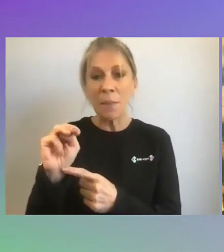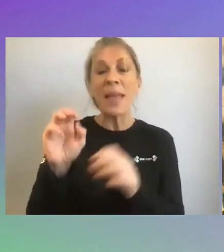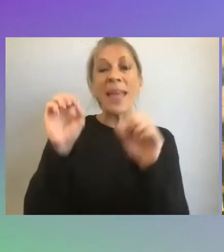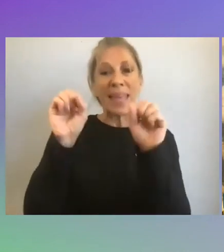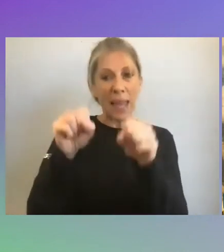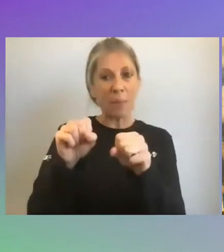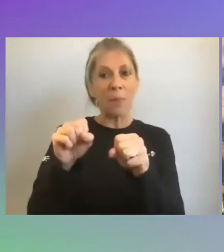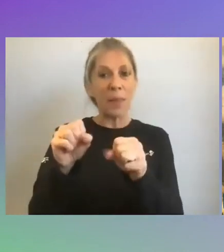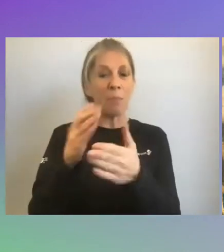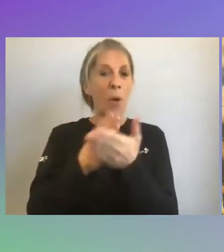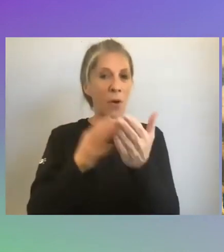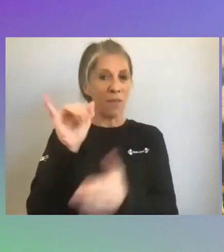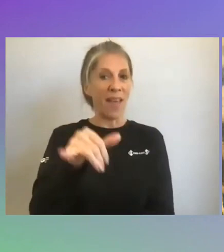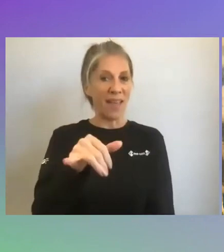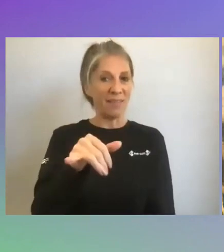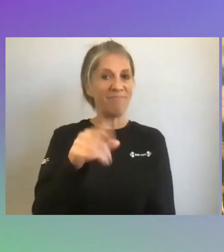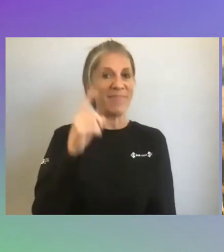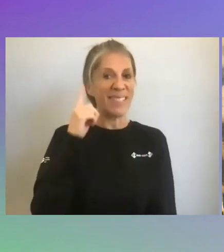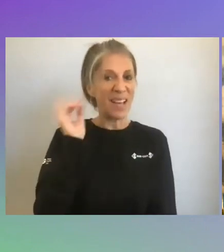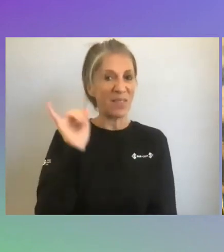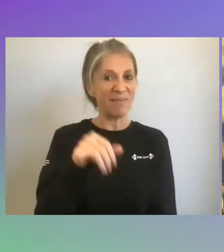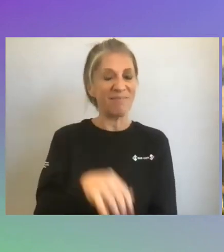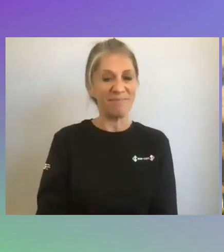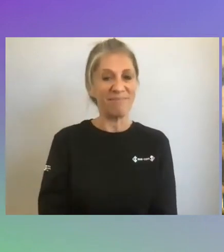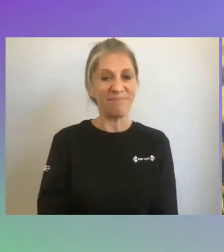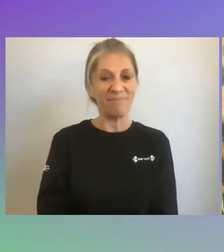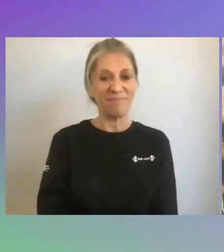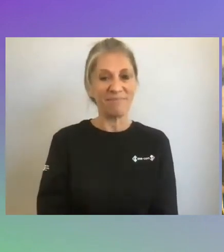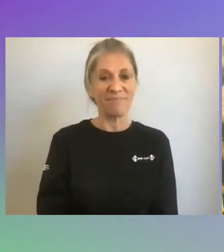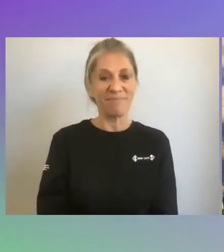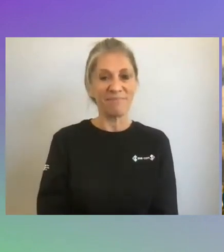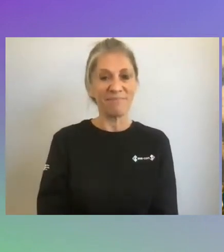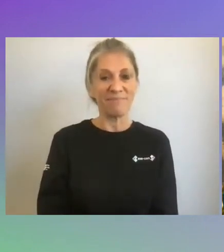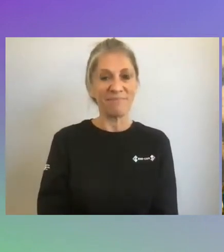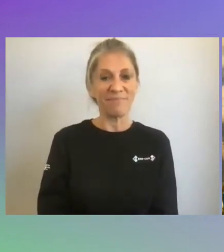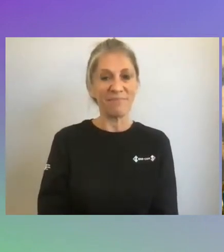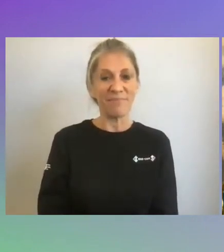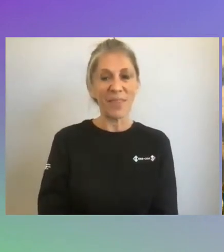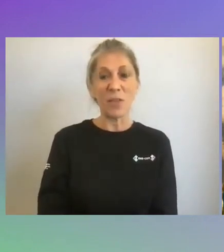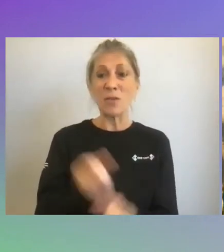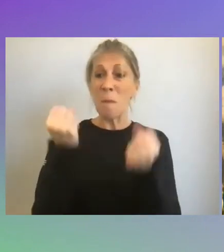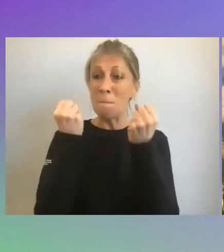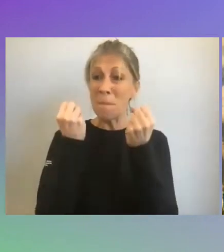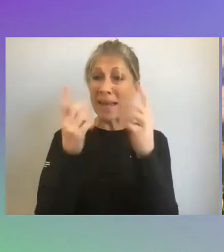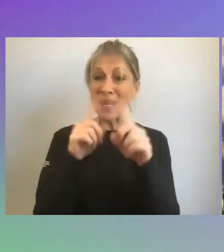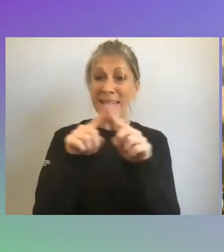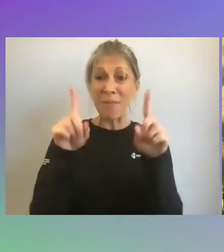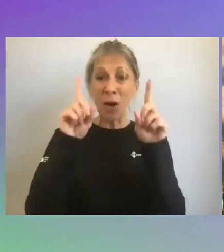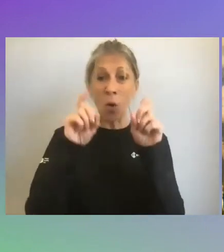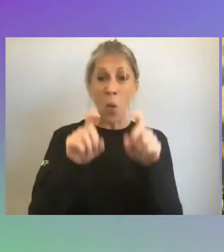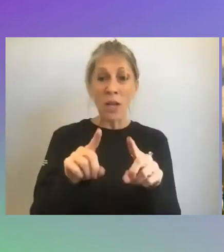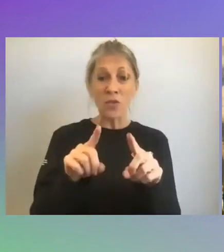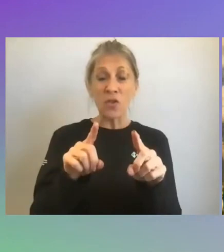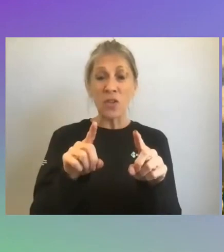like. Yeah Um, there's a handful